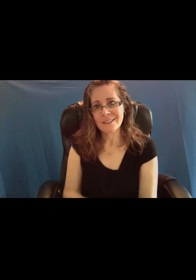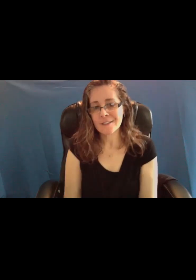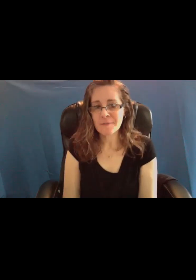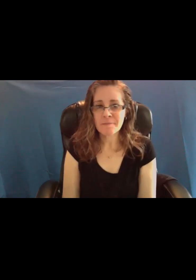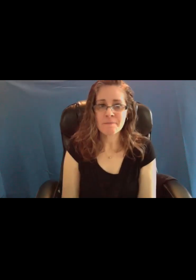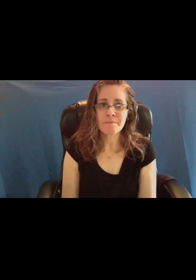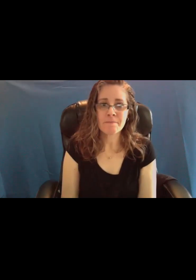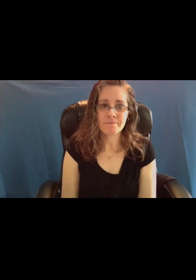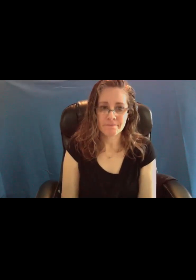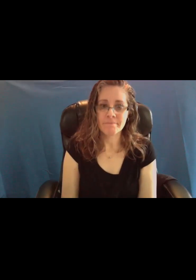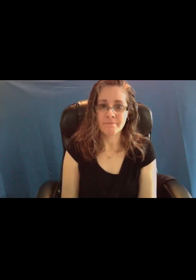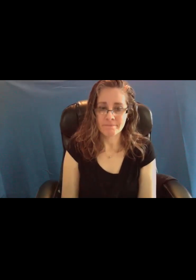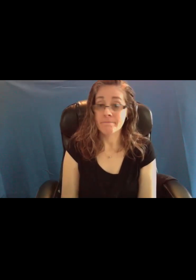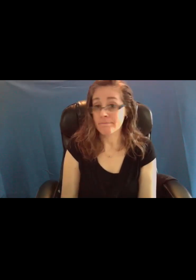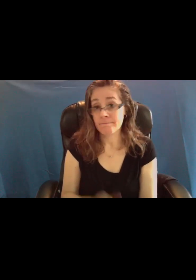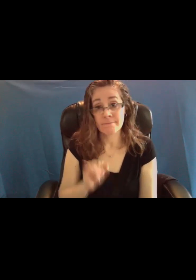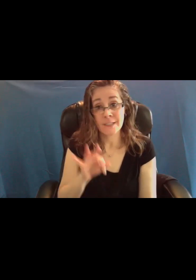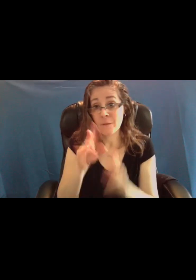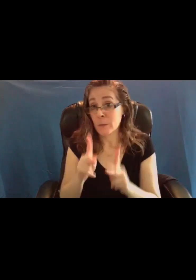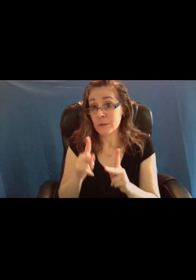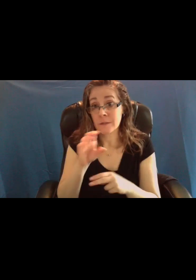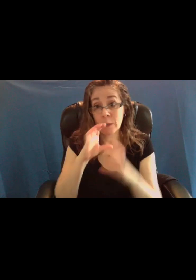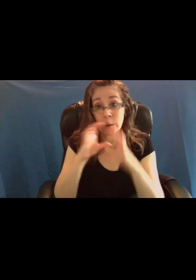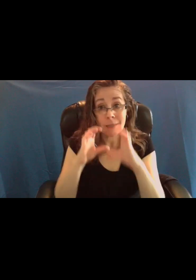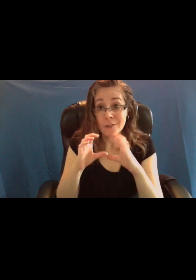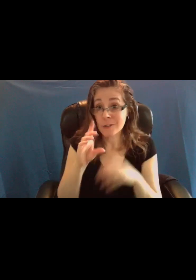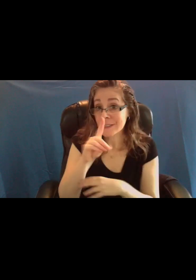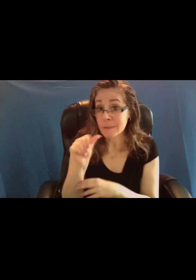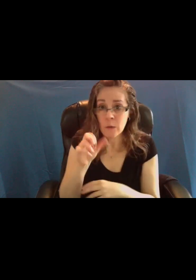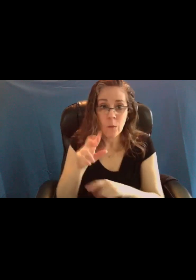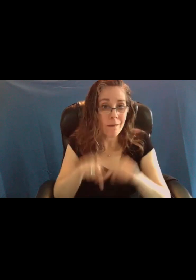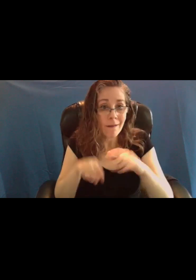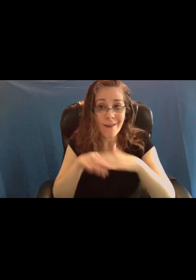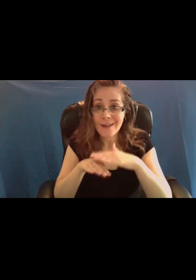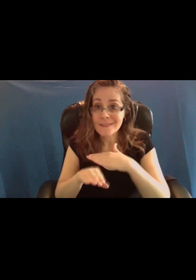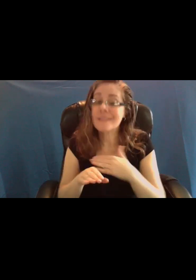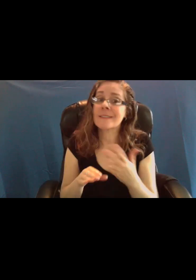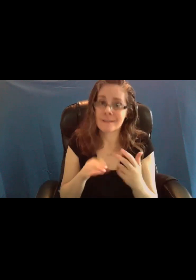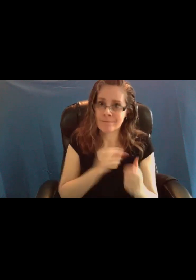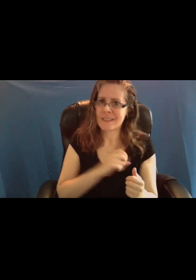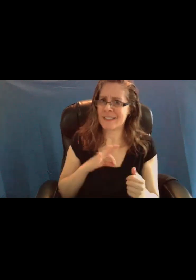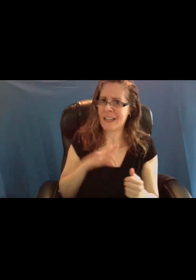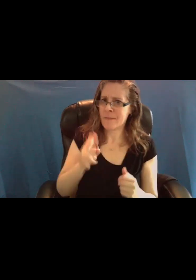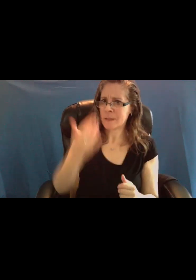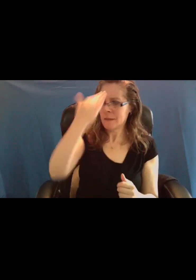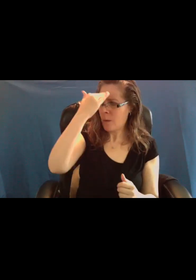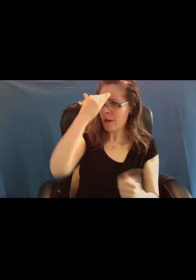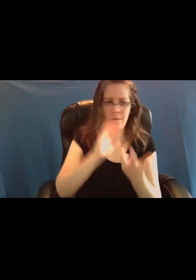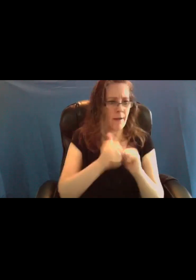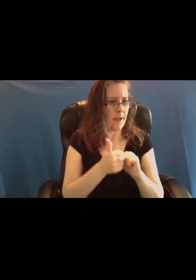who has a communication disability and in accessing services. And, you know, in some cases it may be necessary to